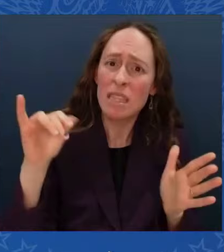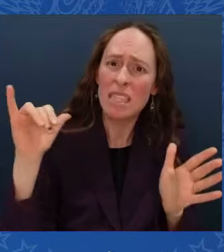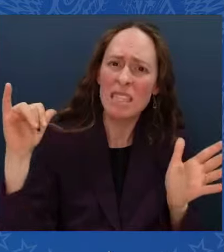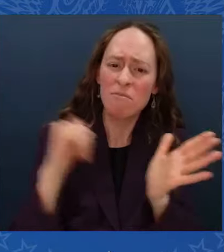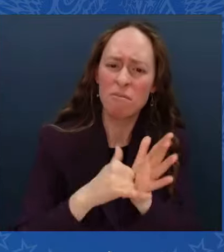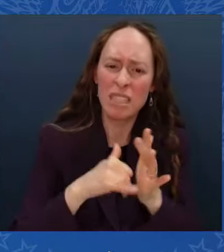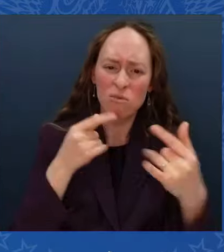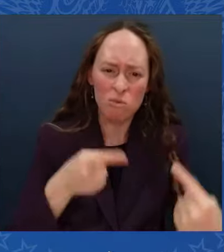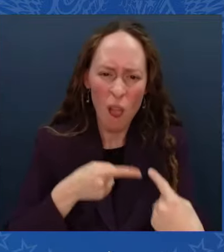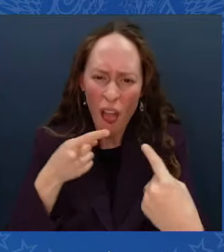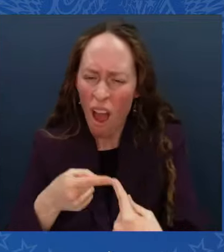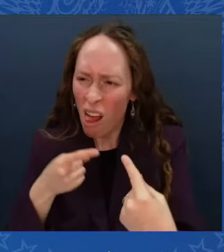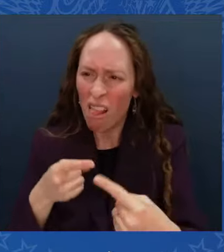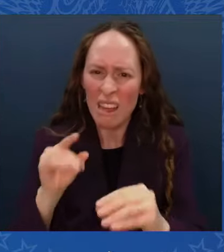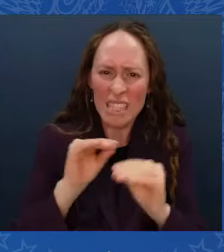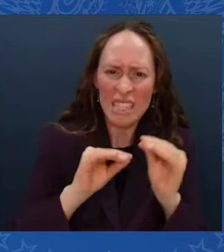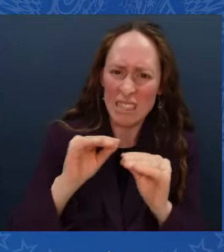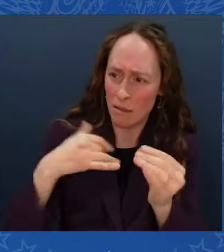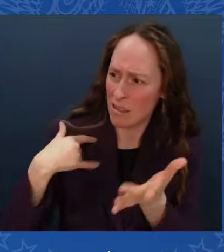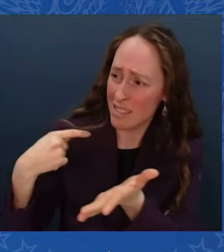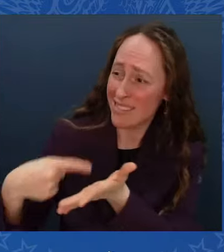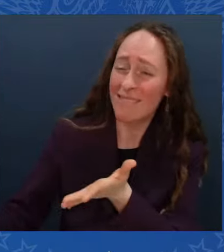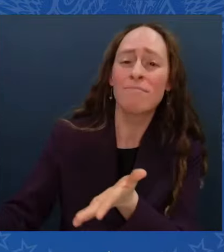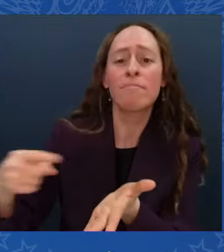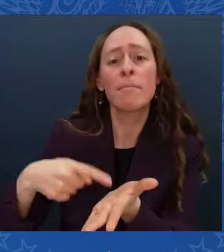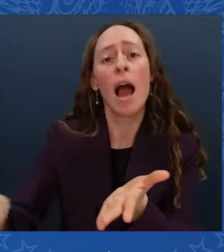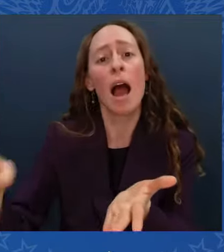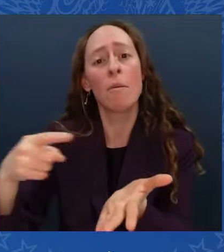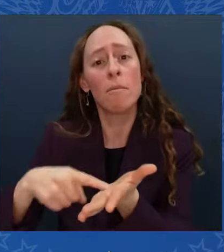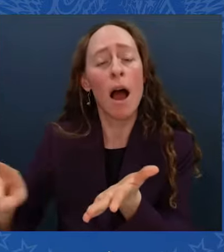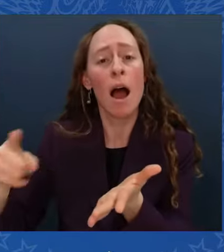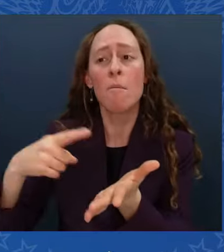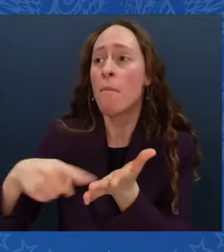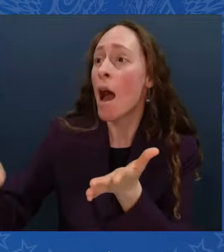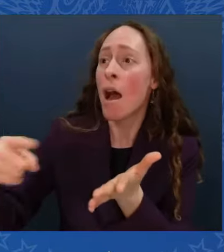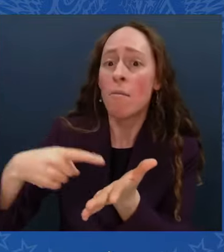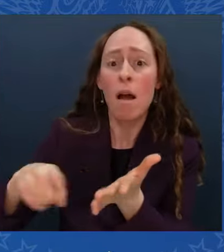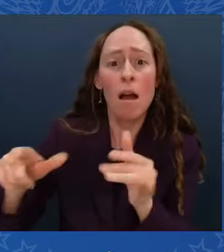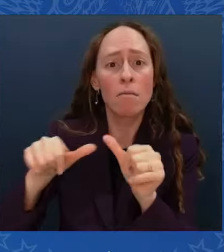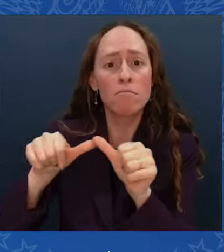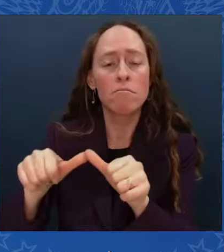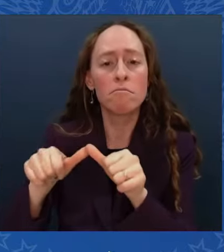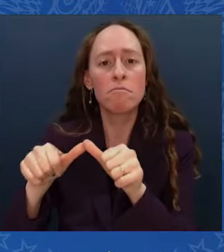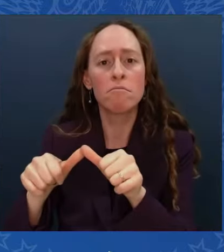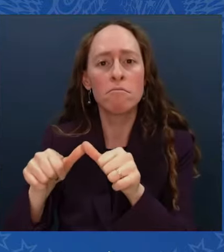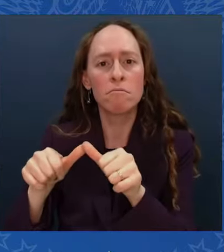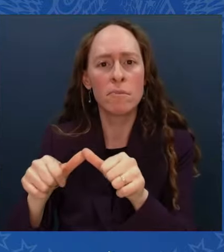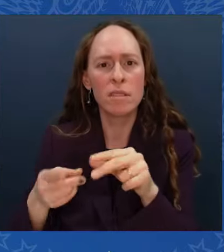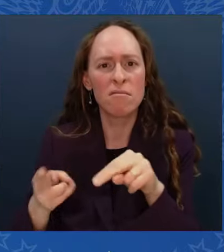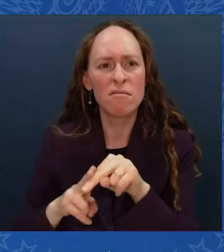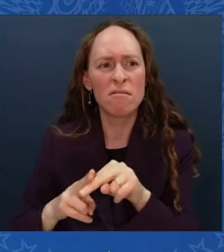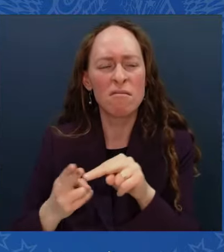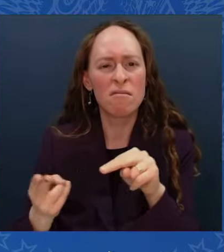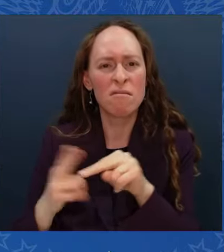by my loan servicer. The interest grew and grew. I took out approximately $95,000 in loans,